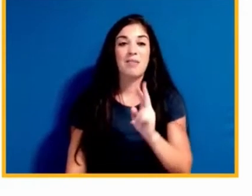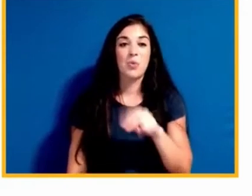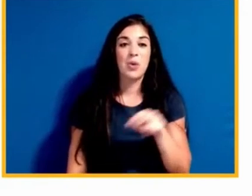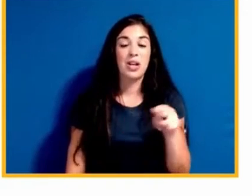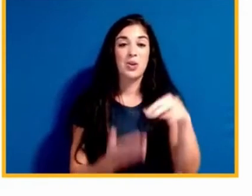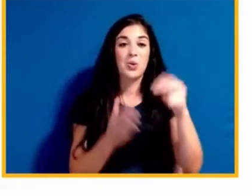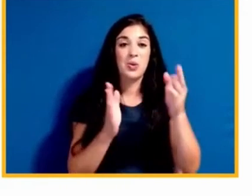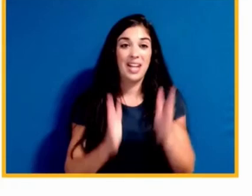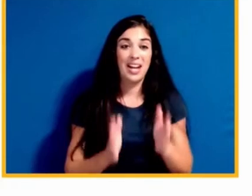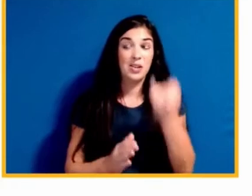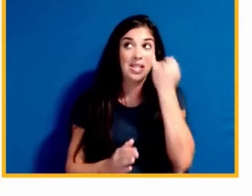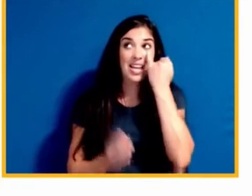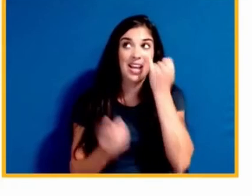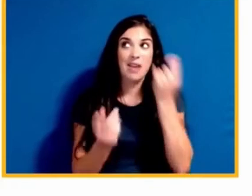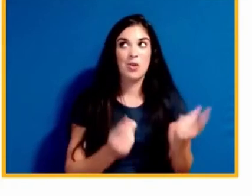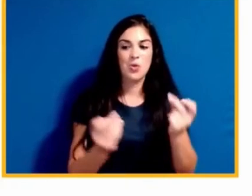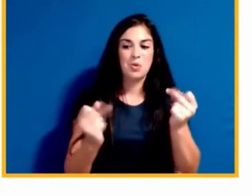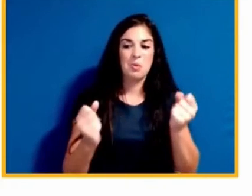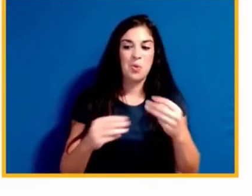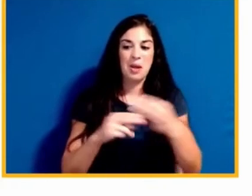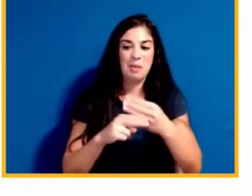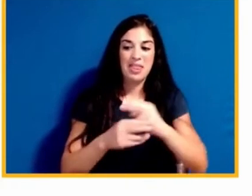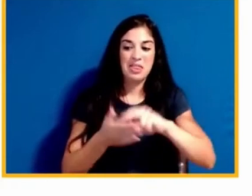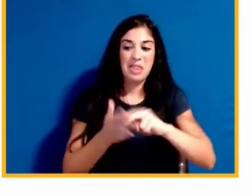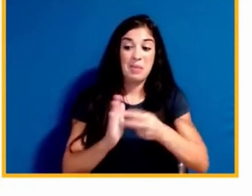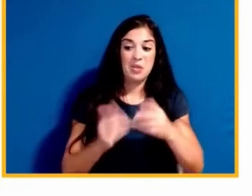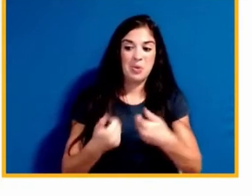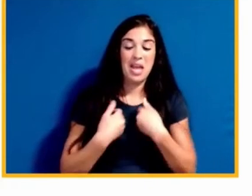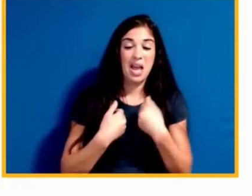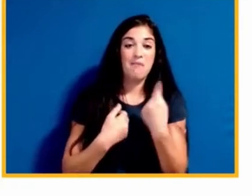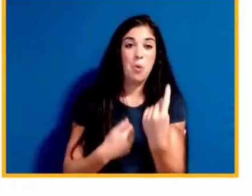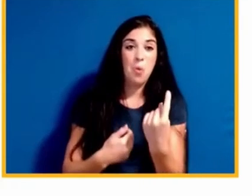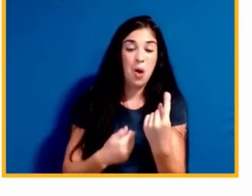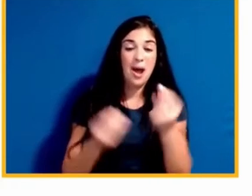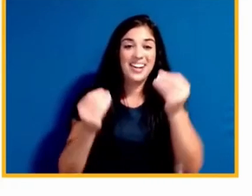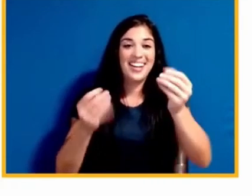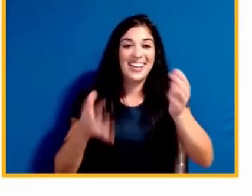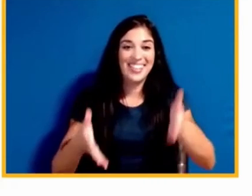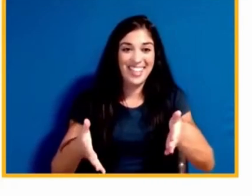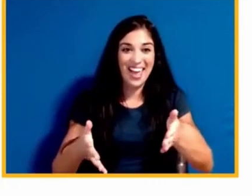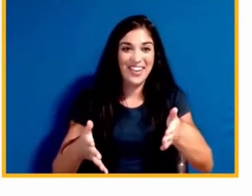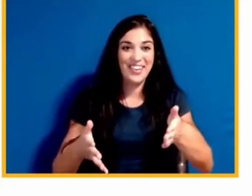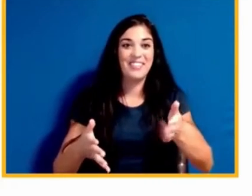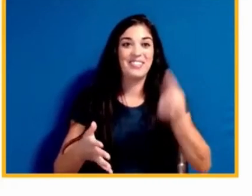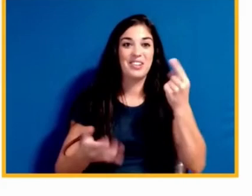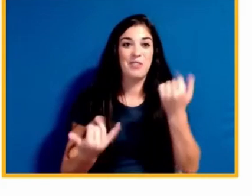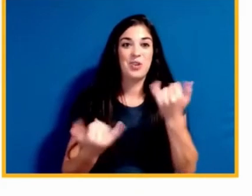and I mean if you do the quick math there that means we've only got one dancer left for this evening